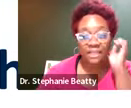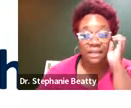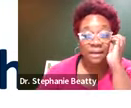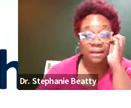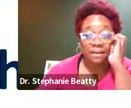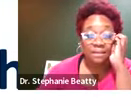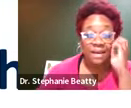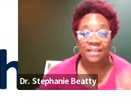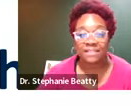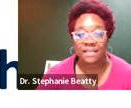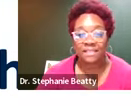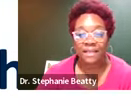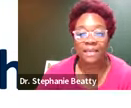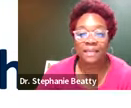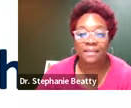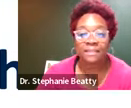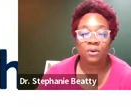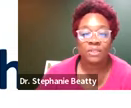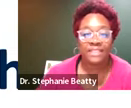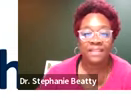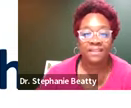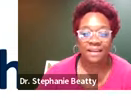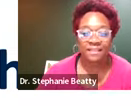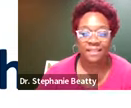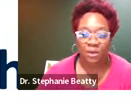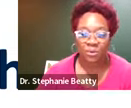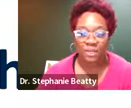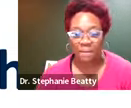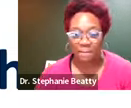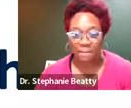C, United States and England? or D, United States only?